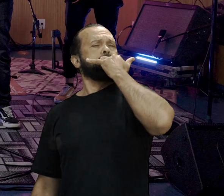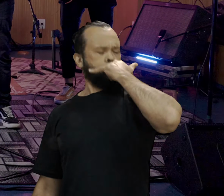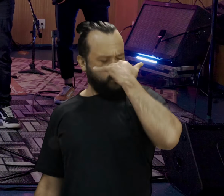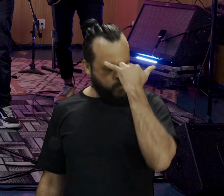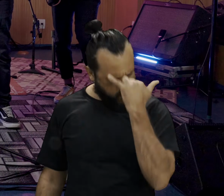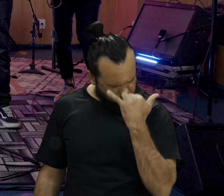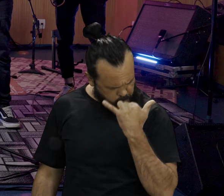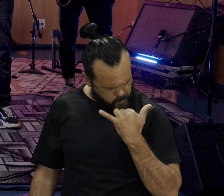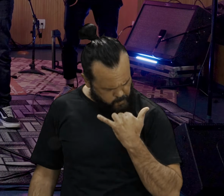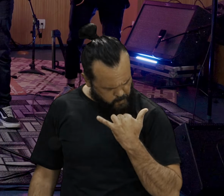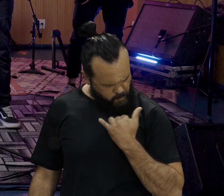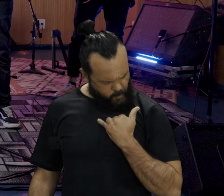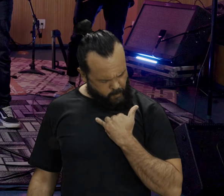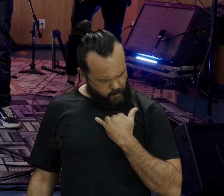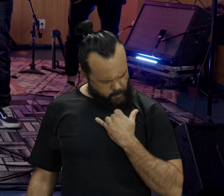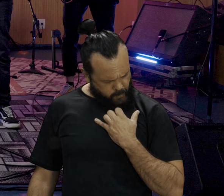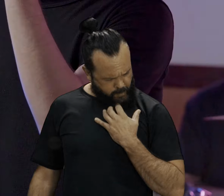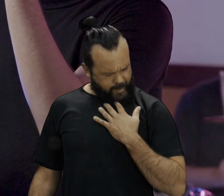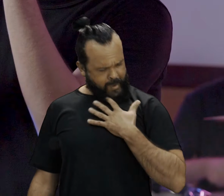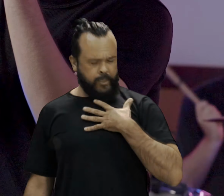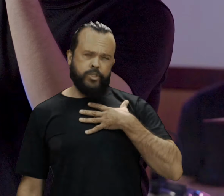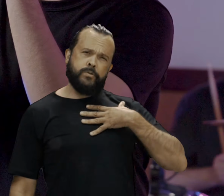For the mistakes I make